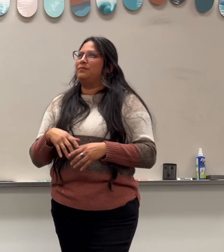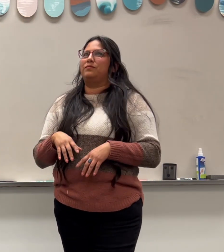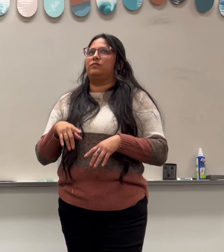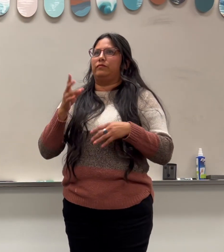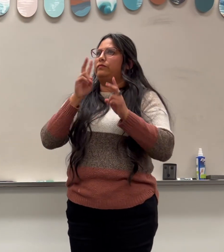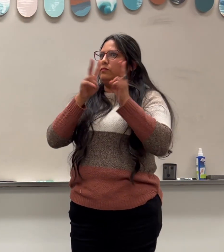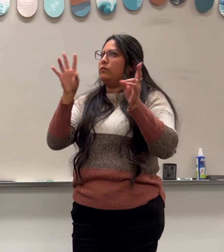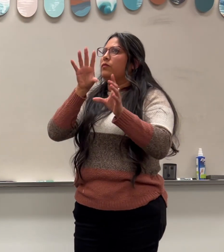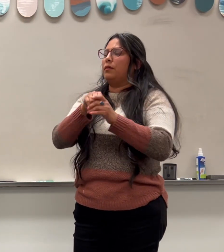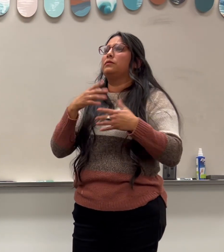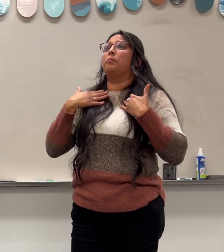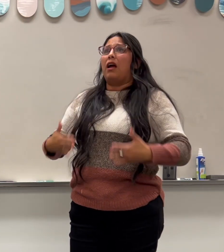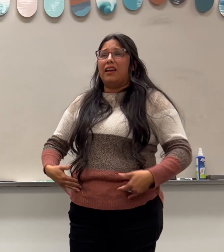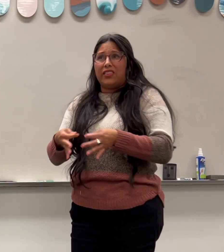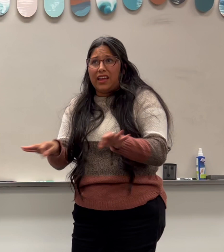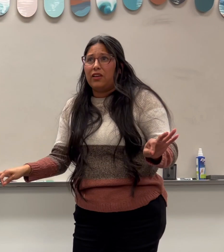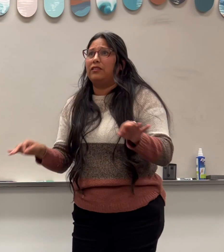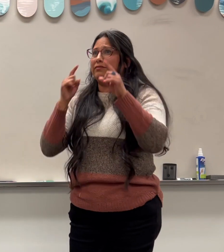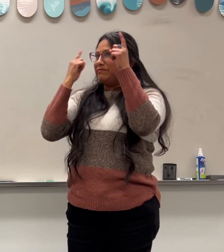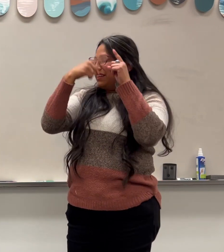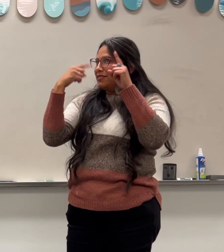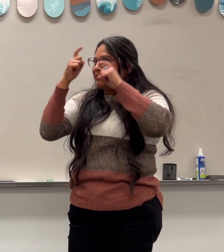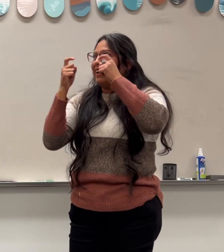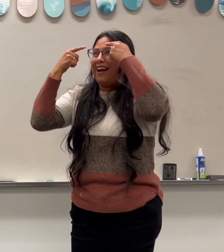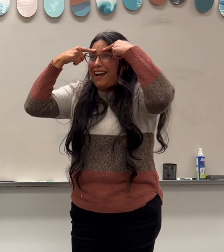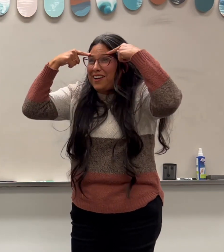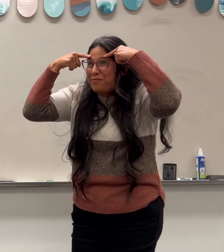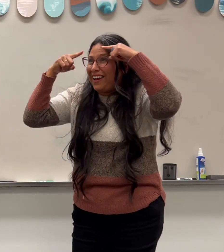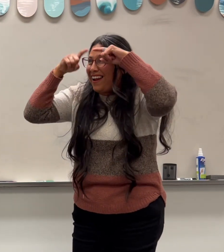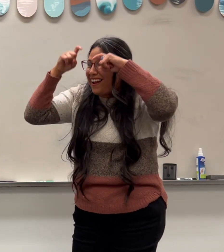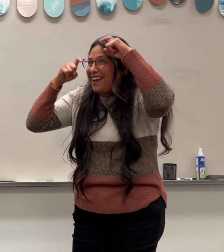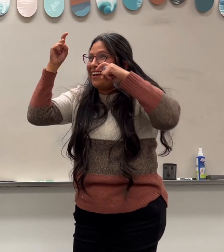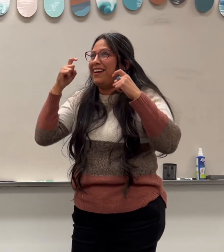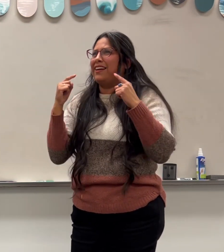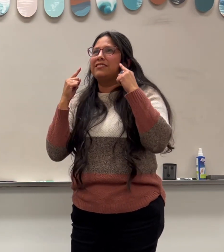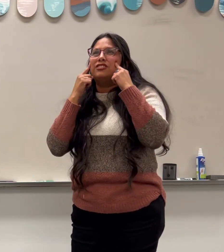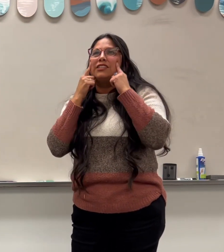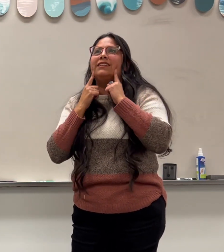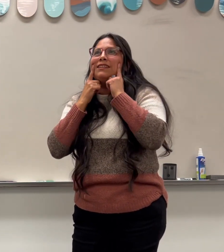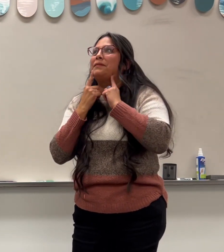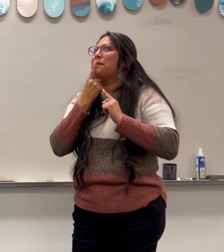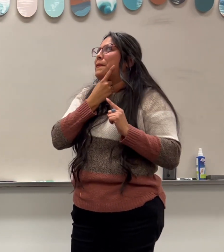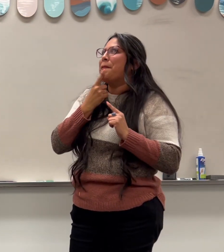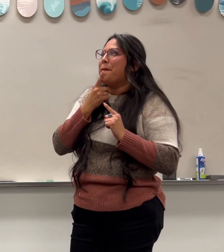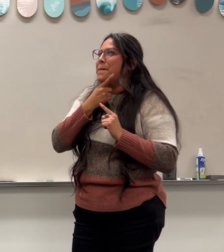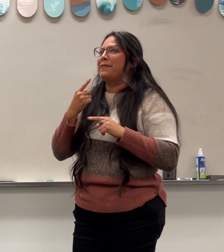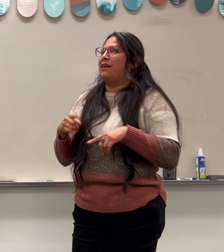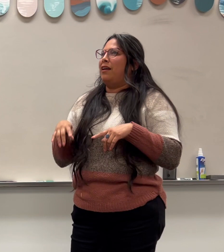fix something but it's that interaction that includes the body language that includes the face that includes your eyebrows the way you move up and down the way your cheeks are the way your